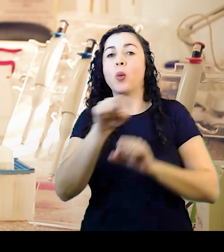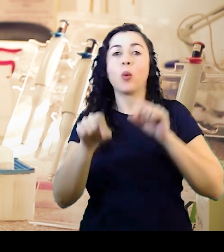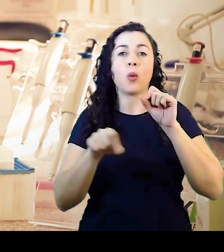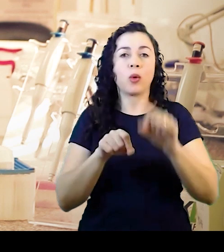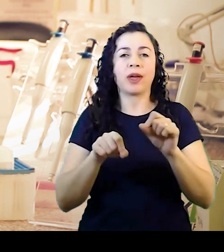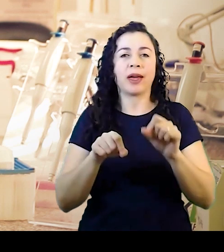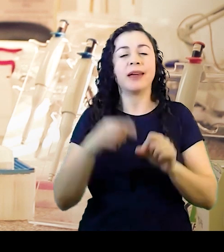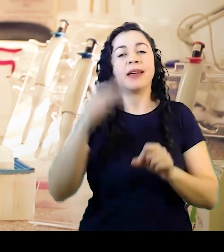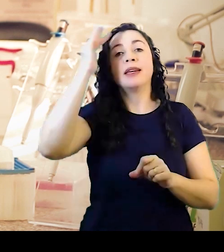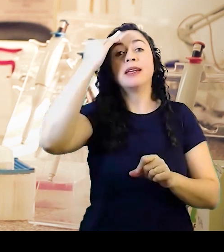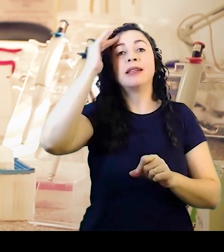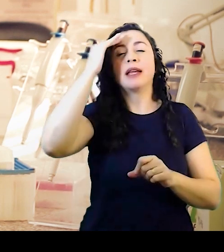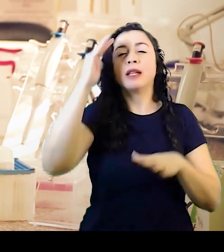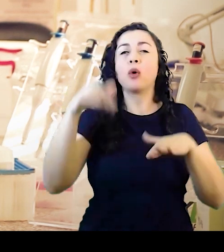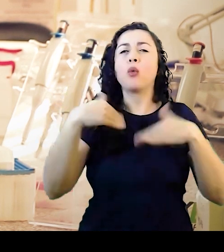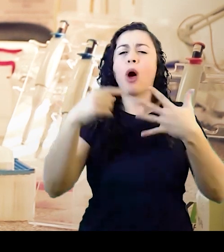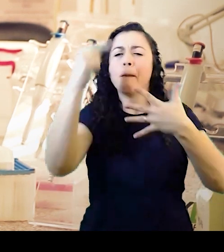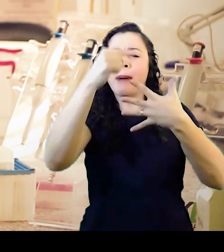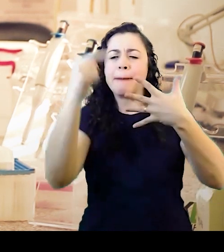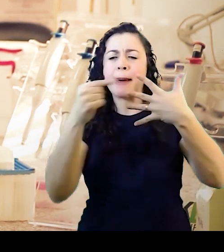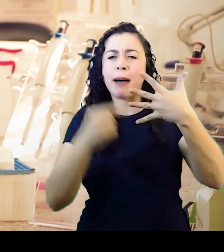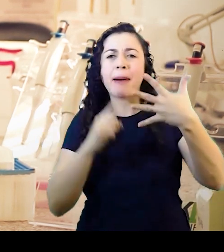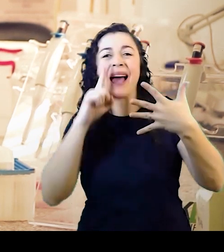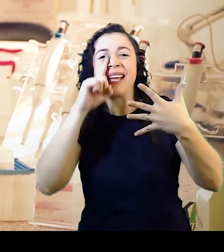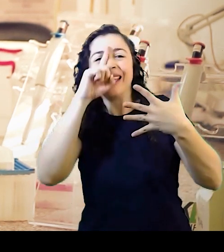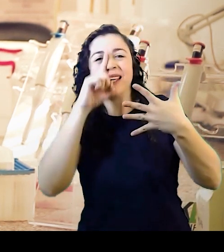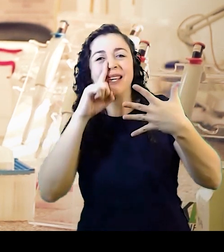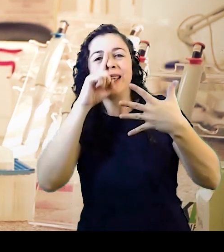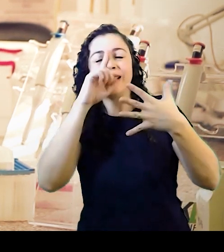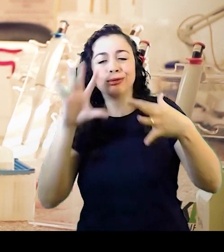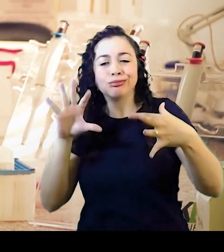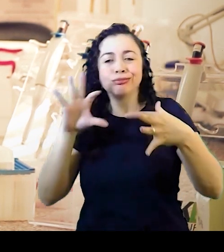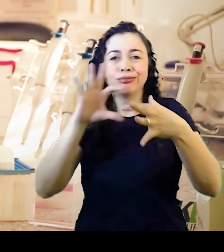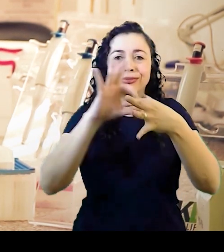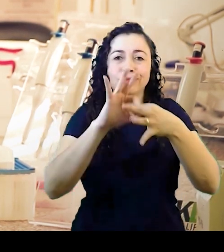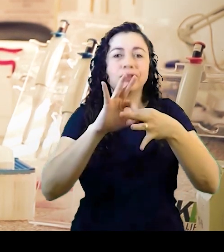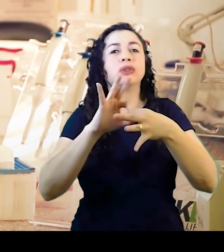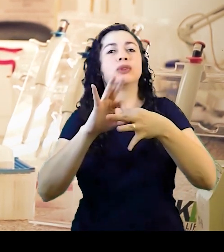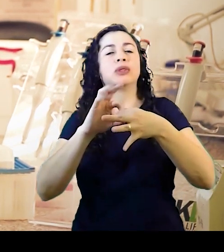for us to understand the risk factors associated with the greater severity of